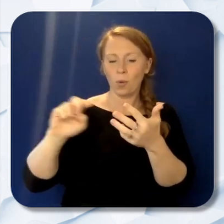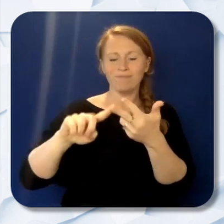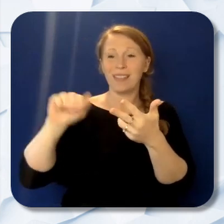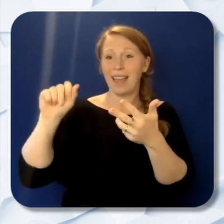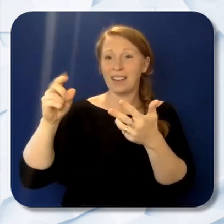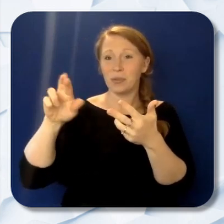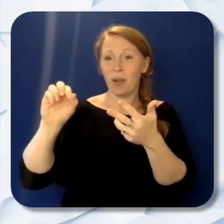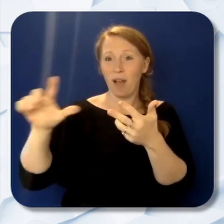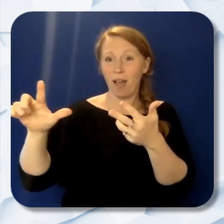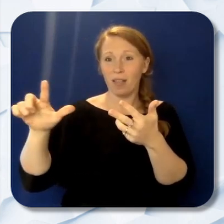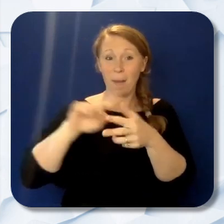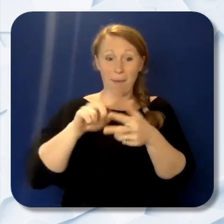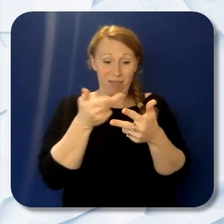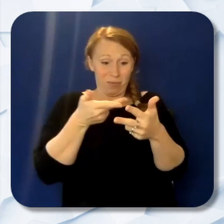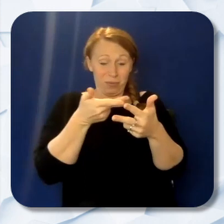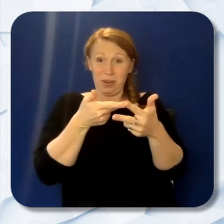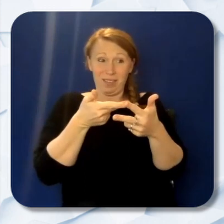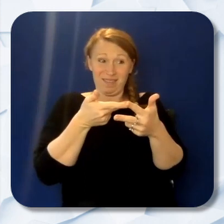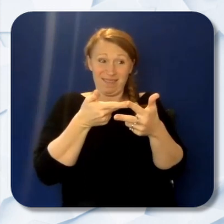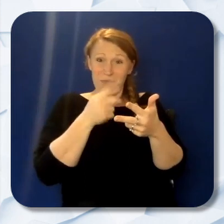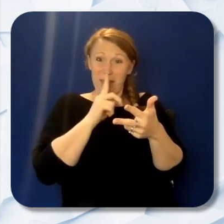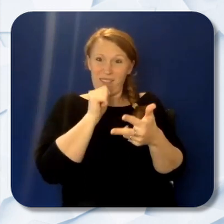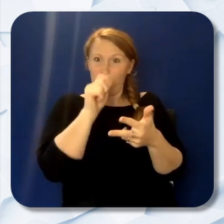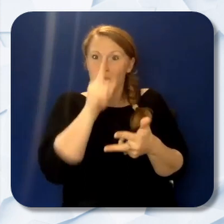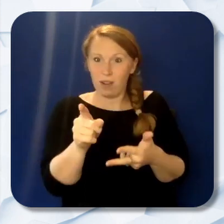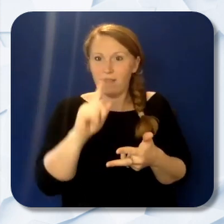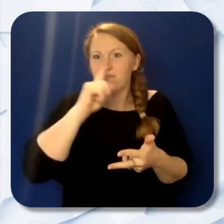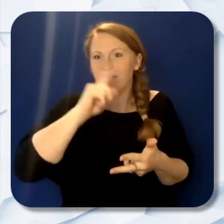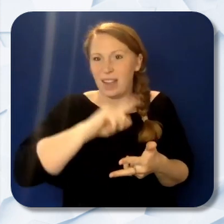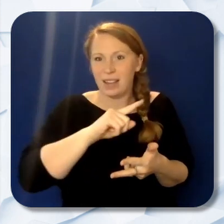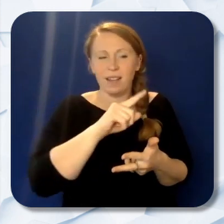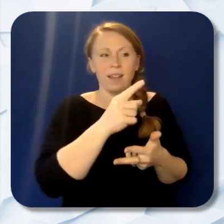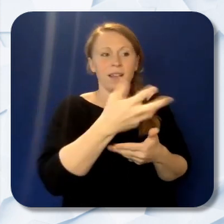are completely fake. They're just fentanyl and filler, and they're killing Americans,